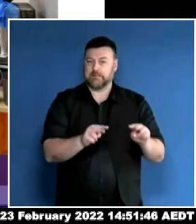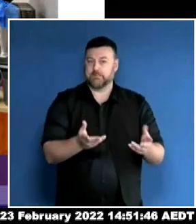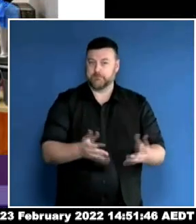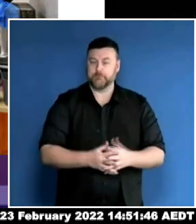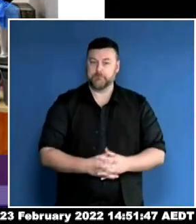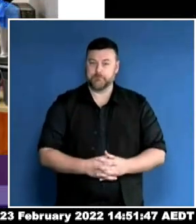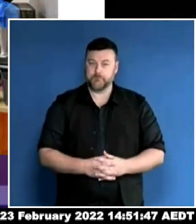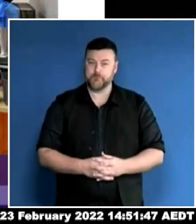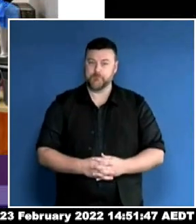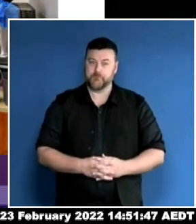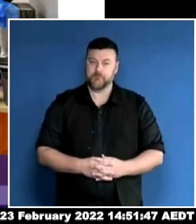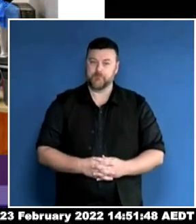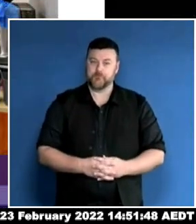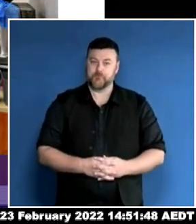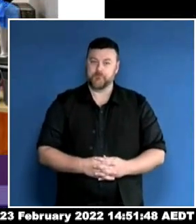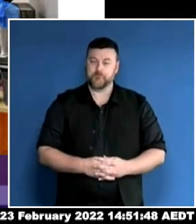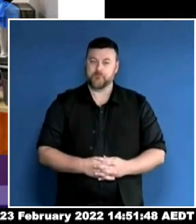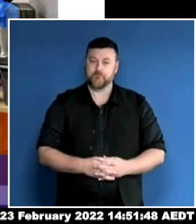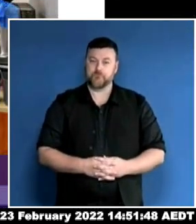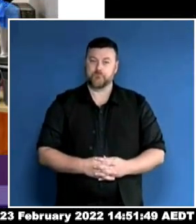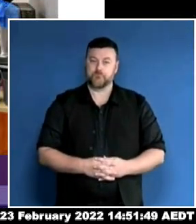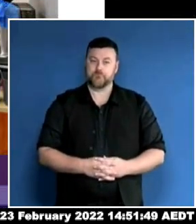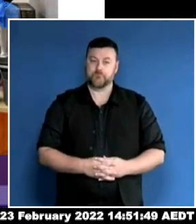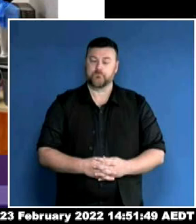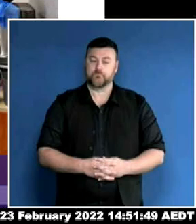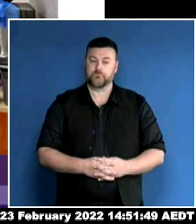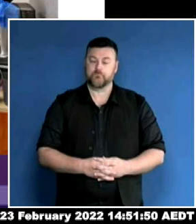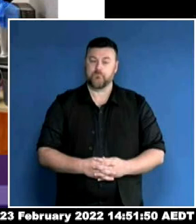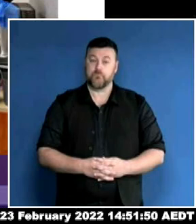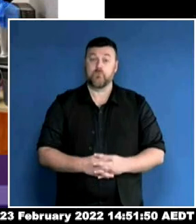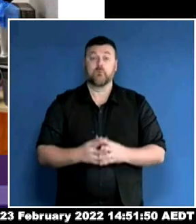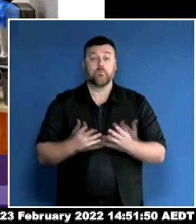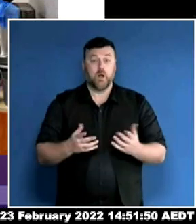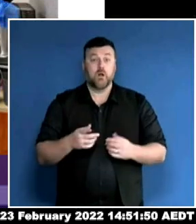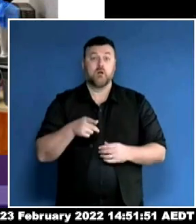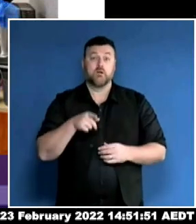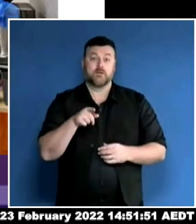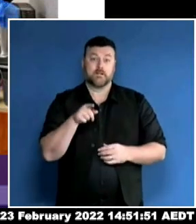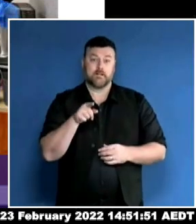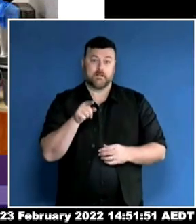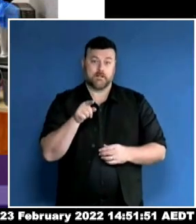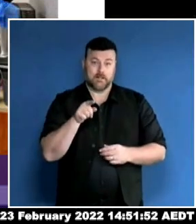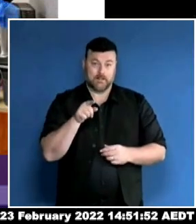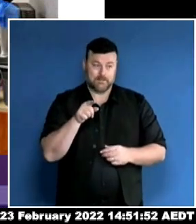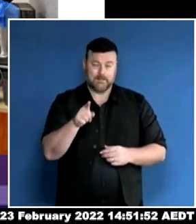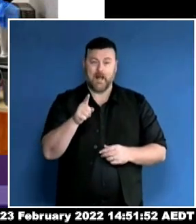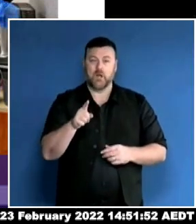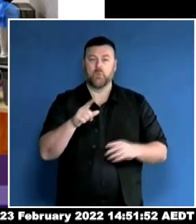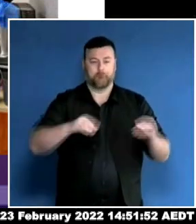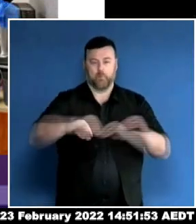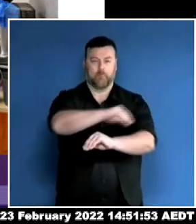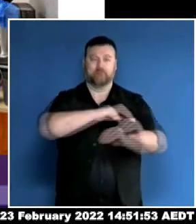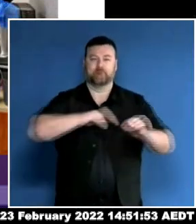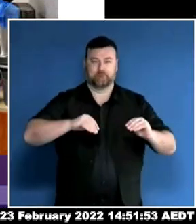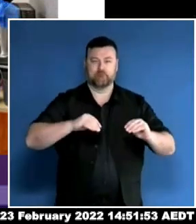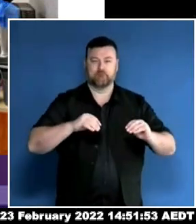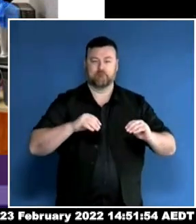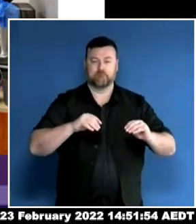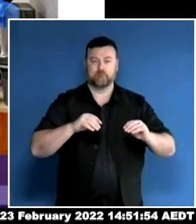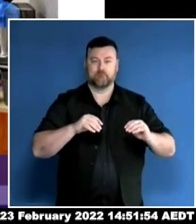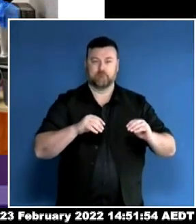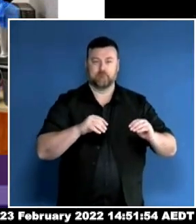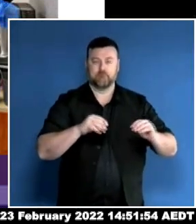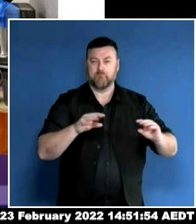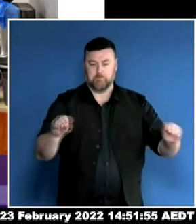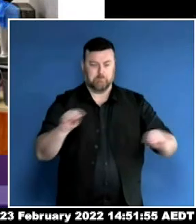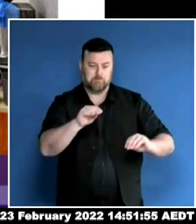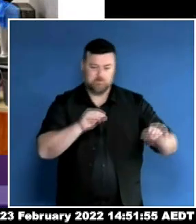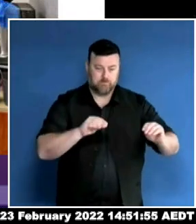That's when we changed it around a little bit, and on the ground we have clear